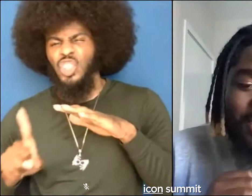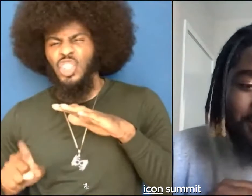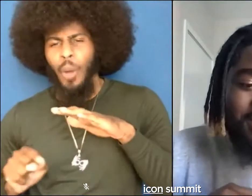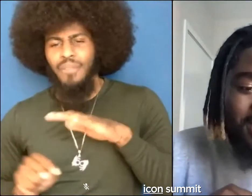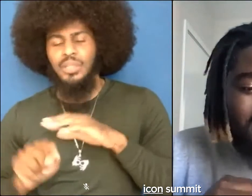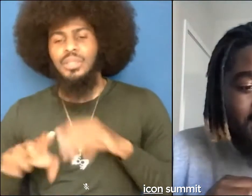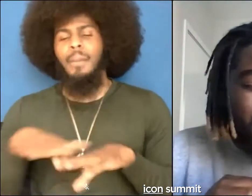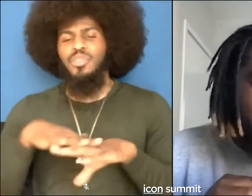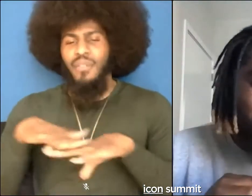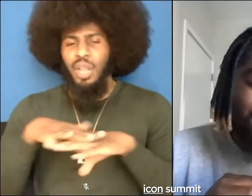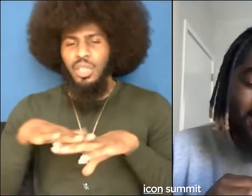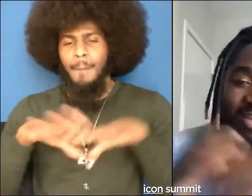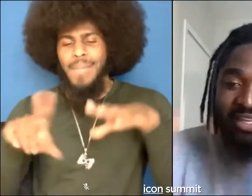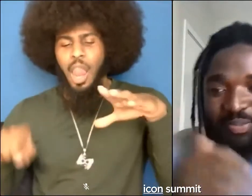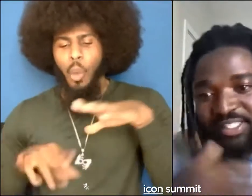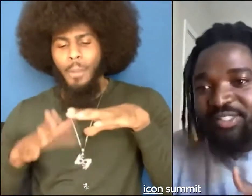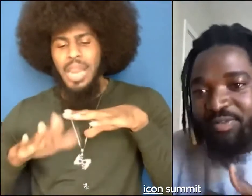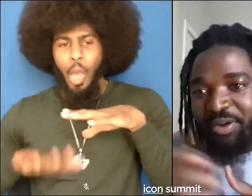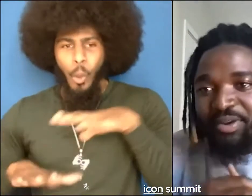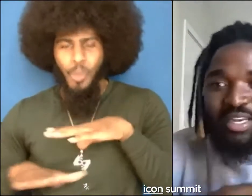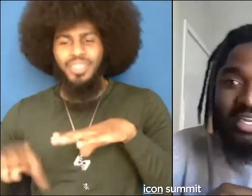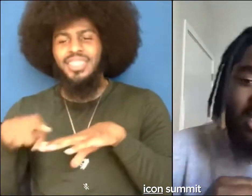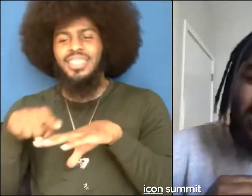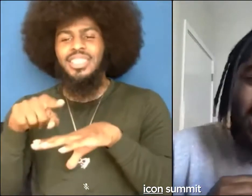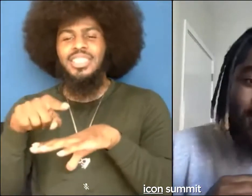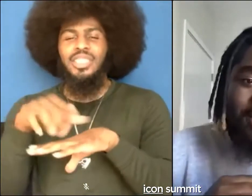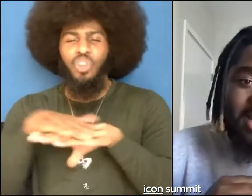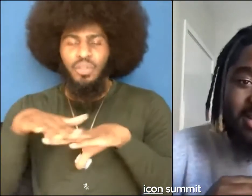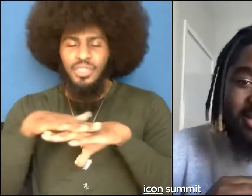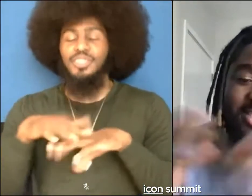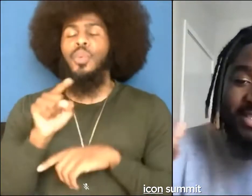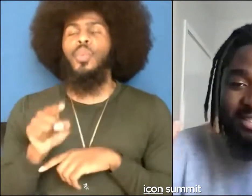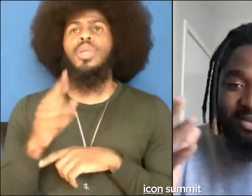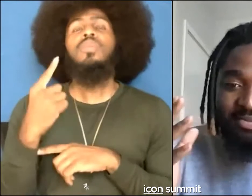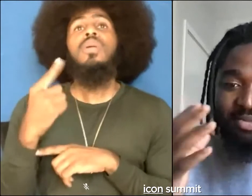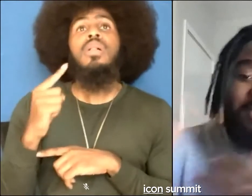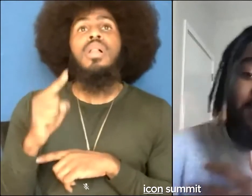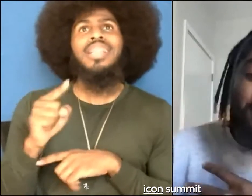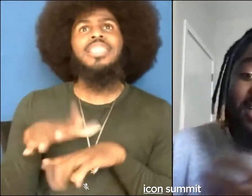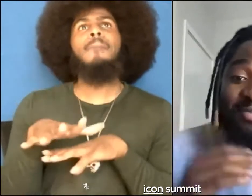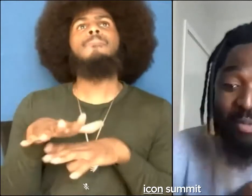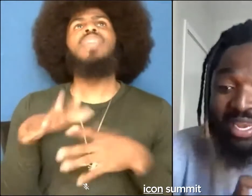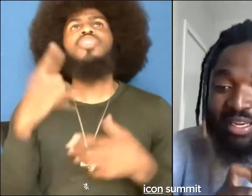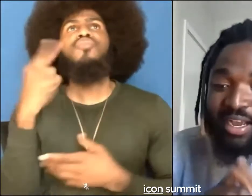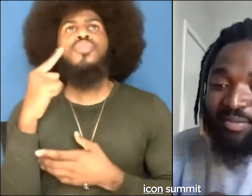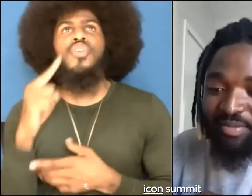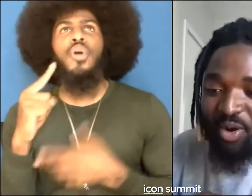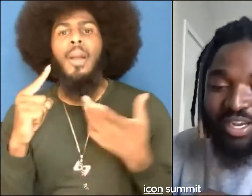vulnerability, and creating spaces for vulnerability. This space is basically for men.